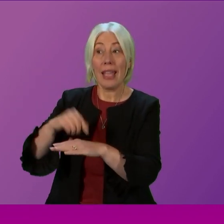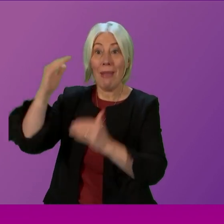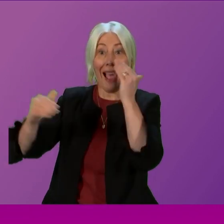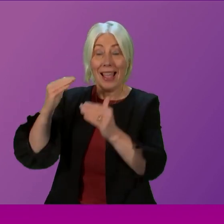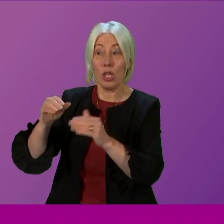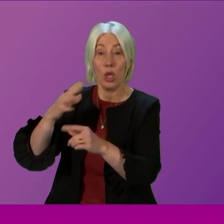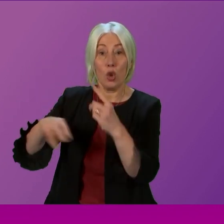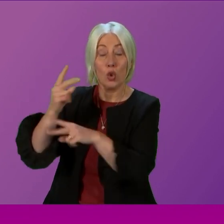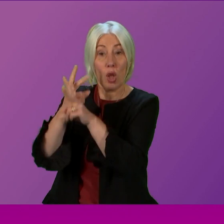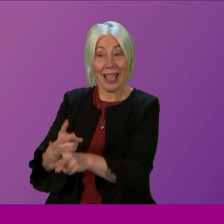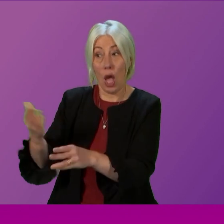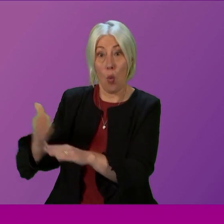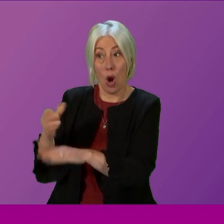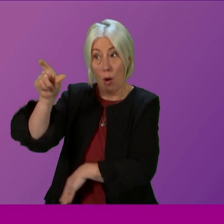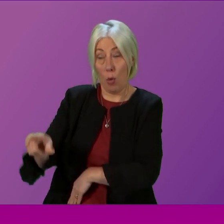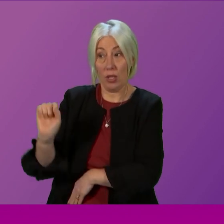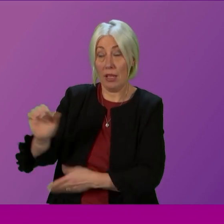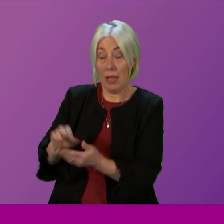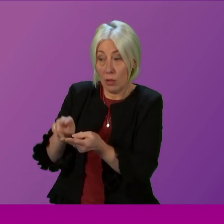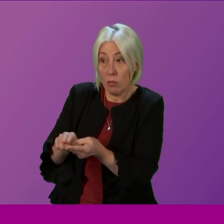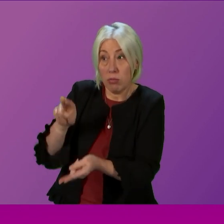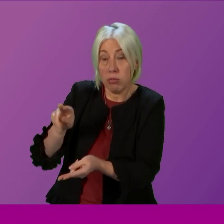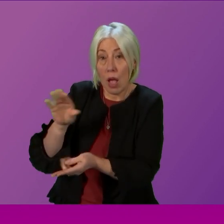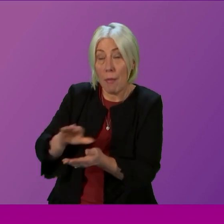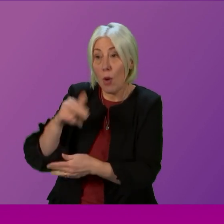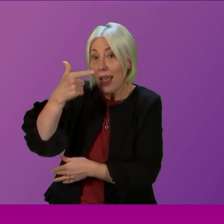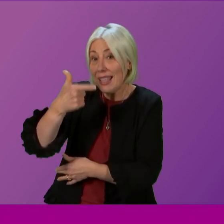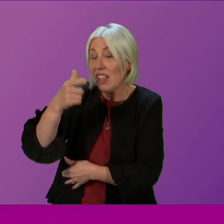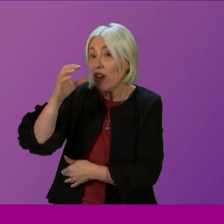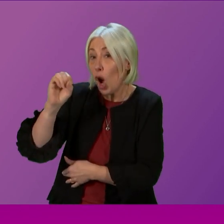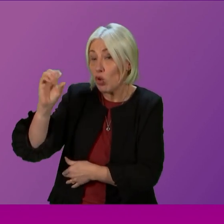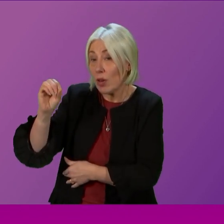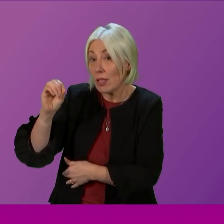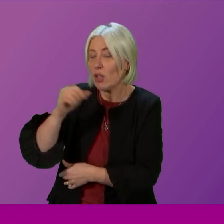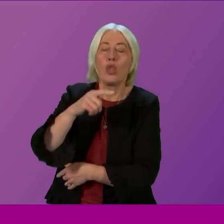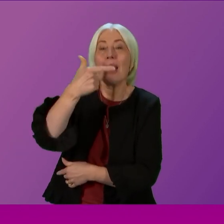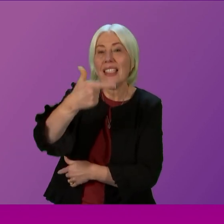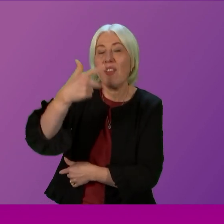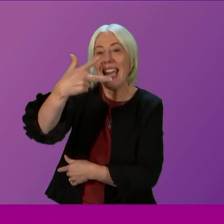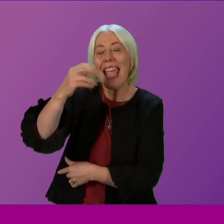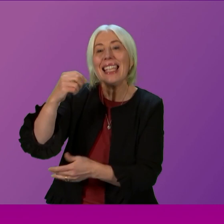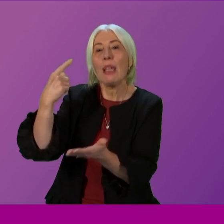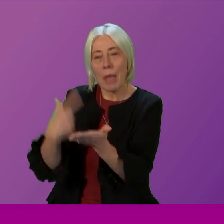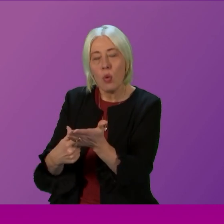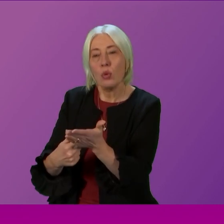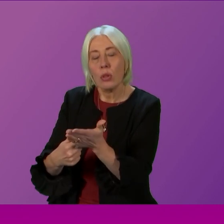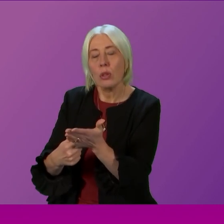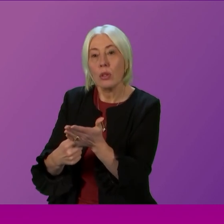that increase represents an uplift of more than £780 over the course of this financial year.